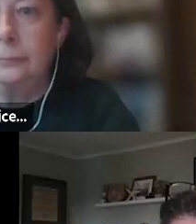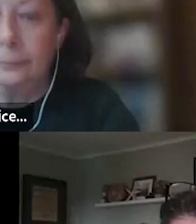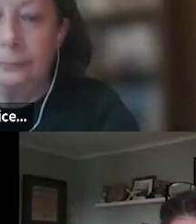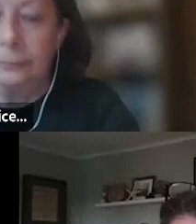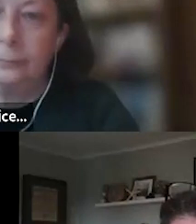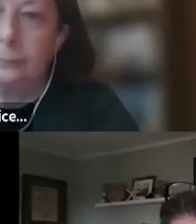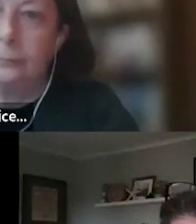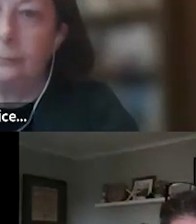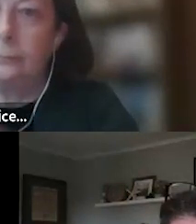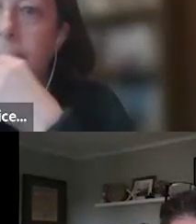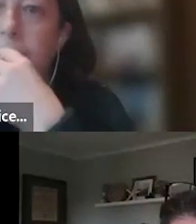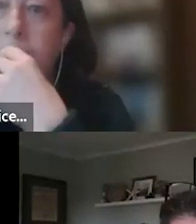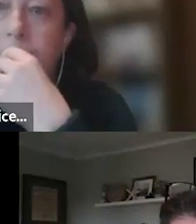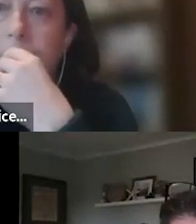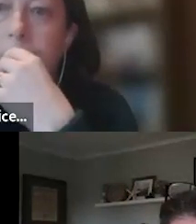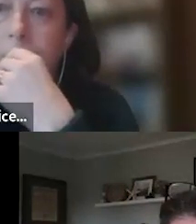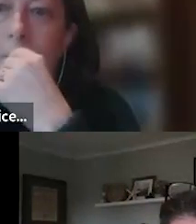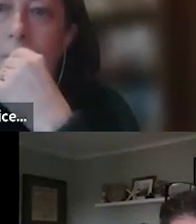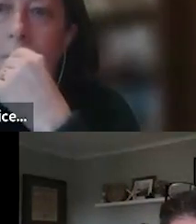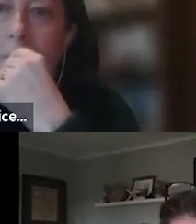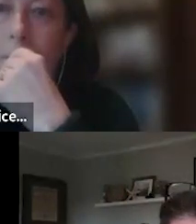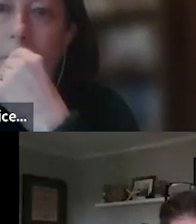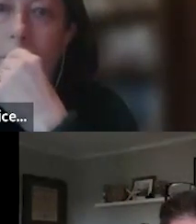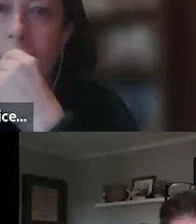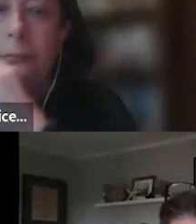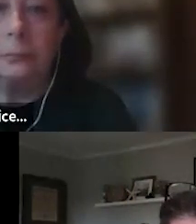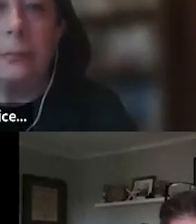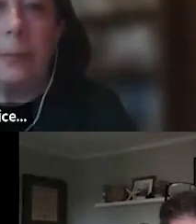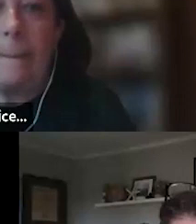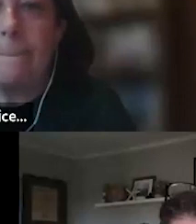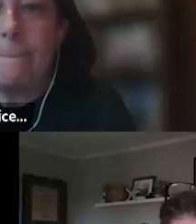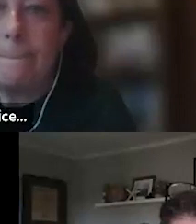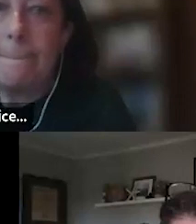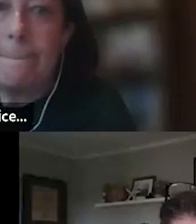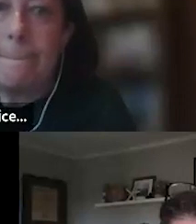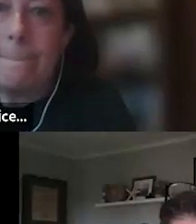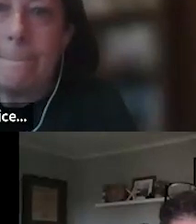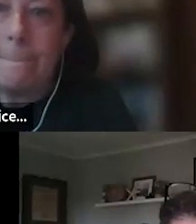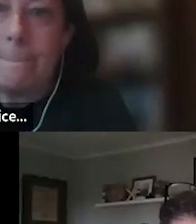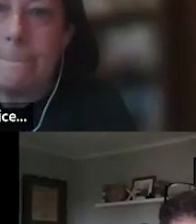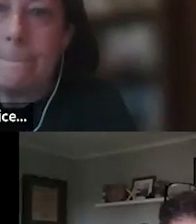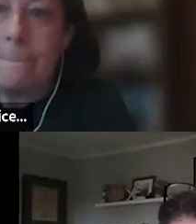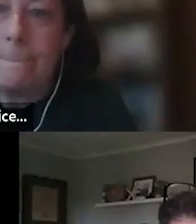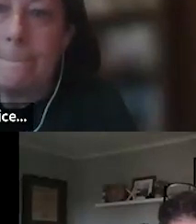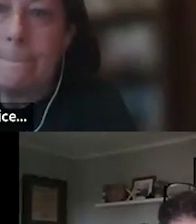within your community are listed there. So you can click on each of them to learn more about, like,